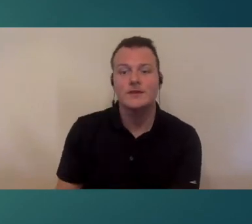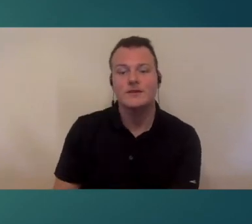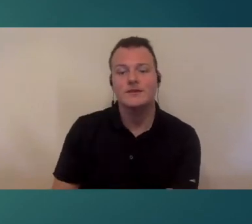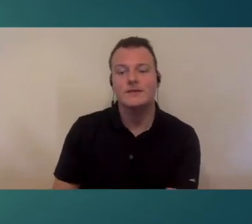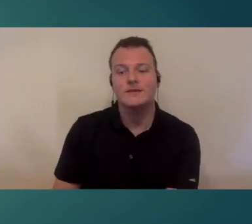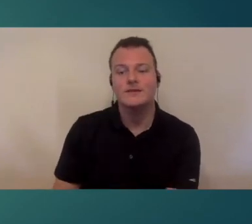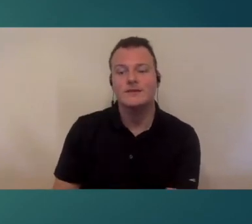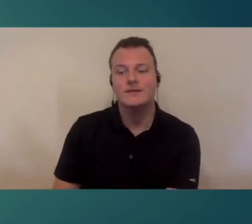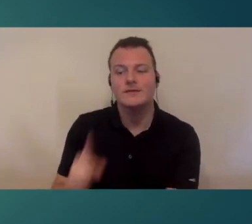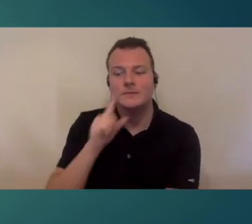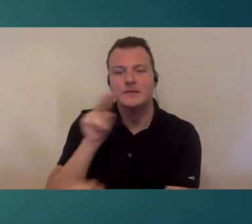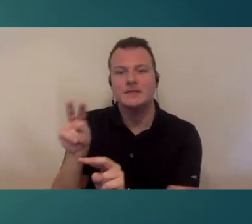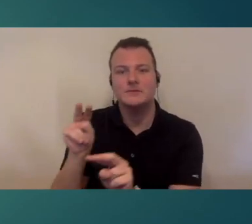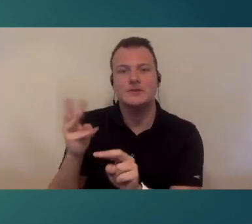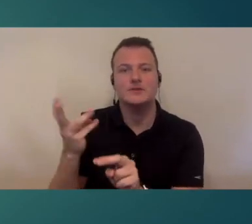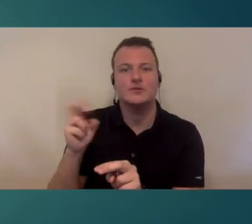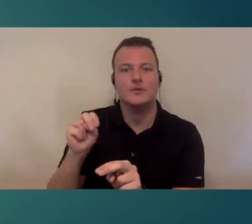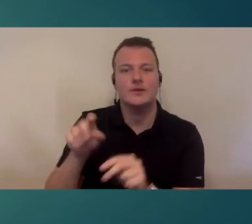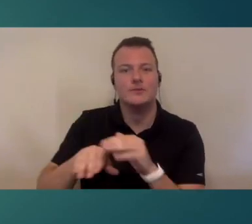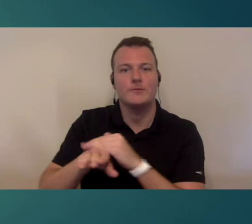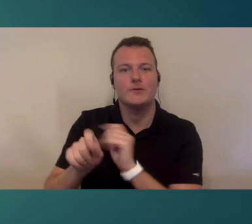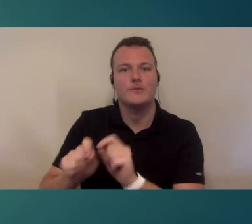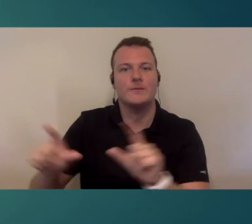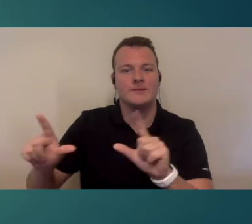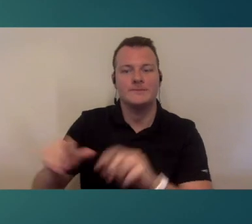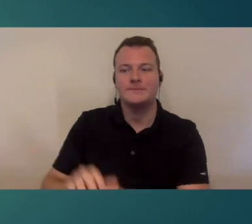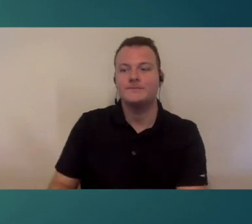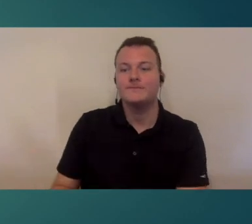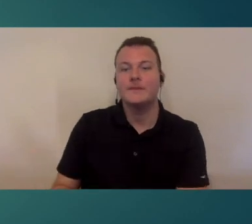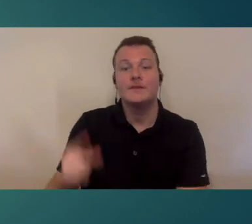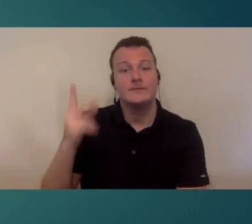bit of anticipation when you go to that website, and then you're going to see a